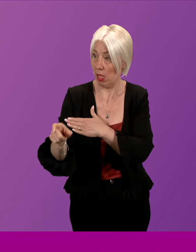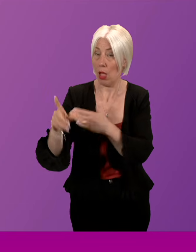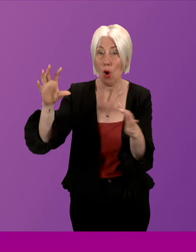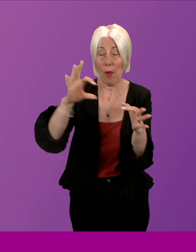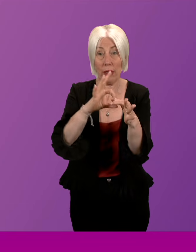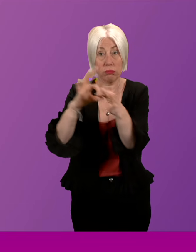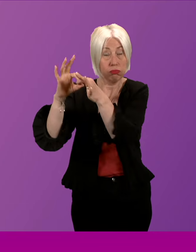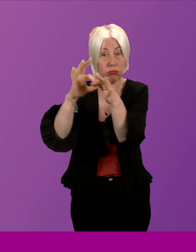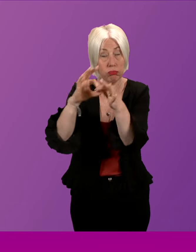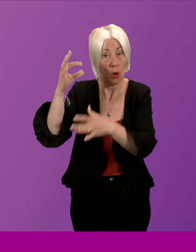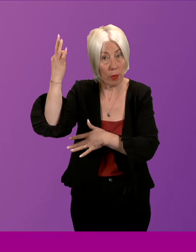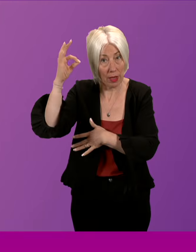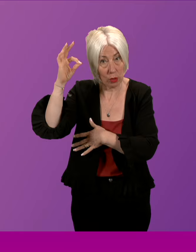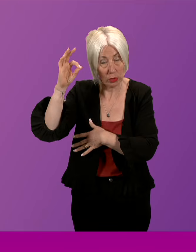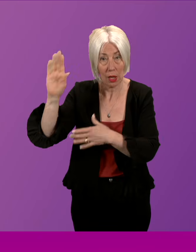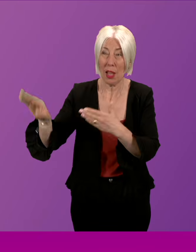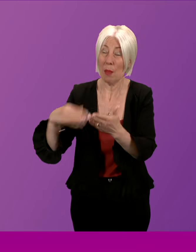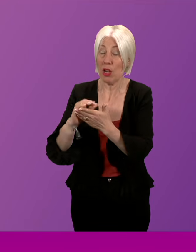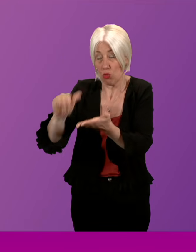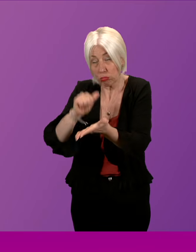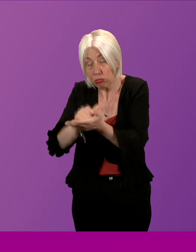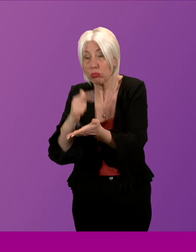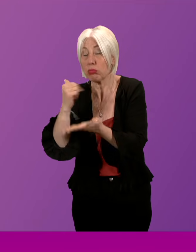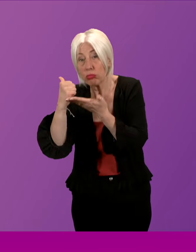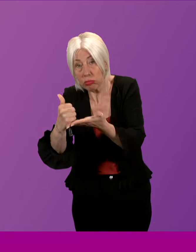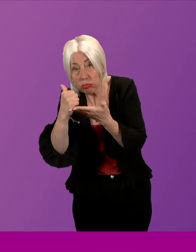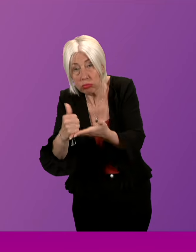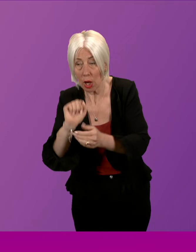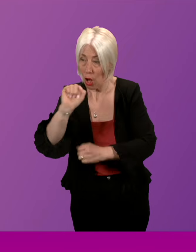with whom they engage are properly advised about their rights and entitlements.